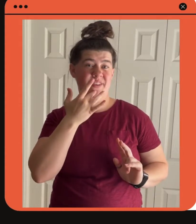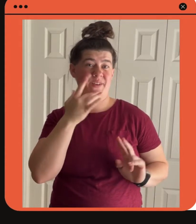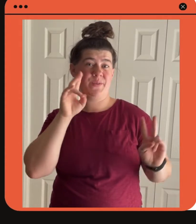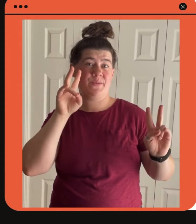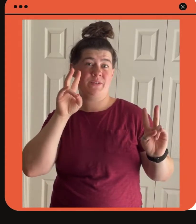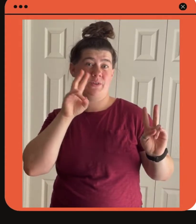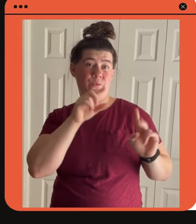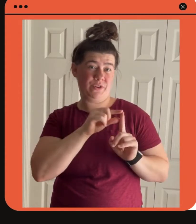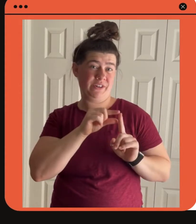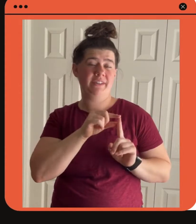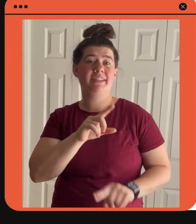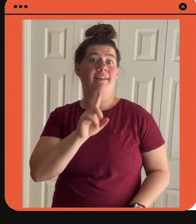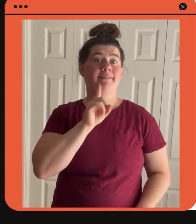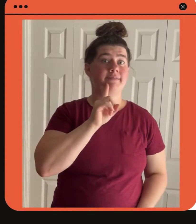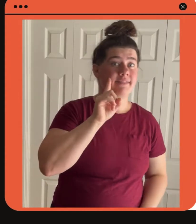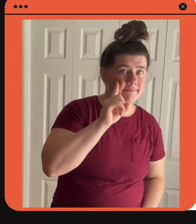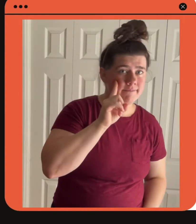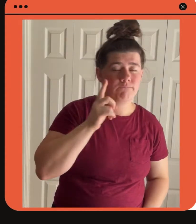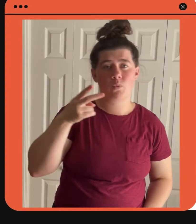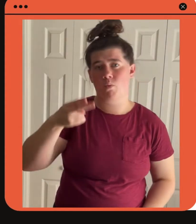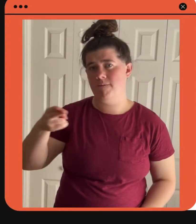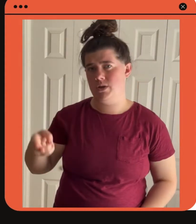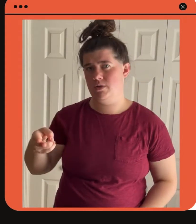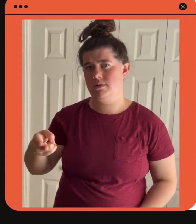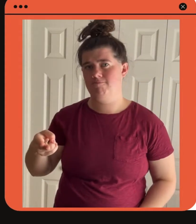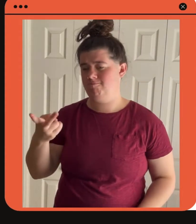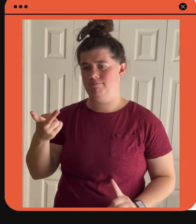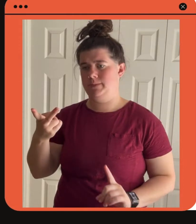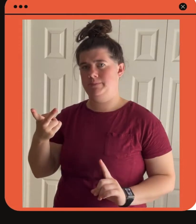Really many deaf people prefer deaf or hard-of-hearing.